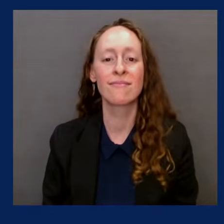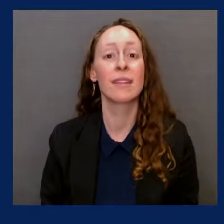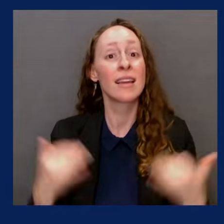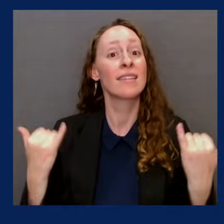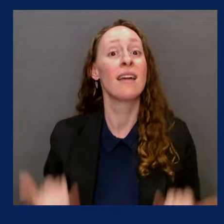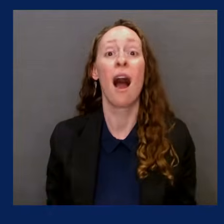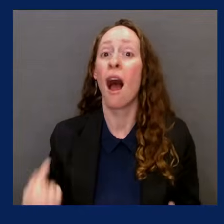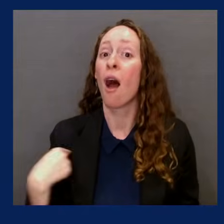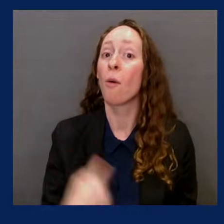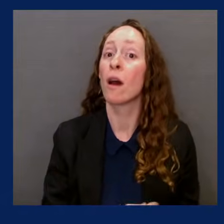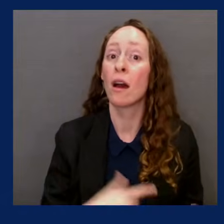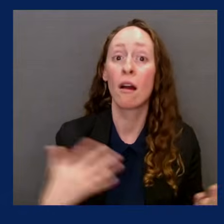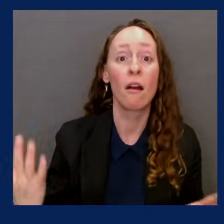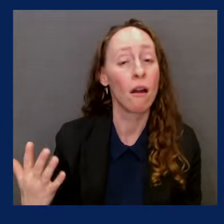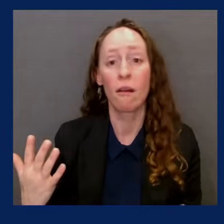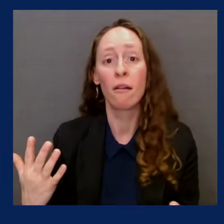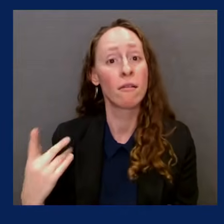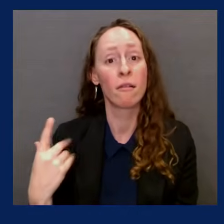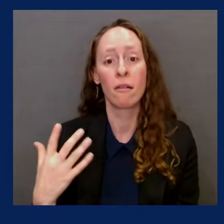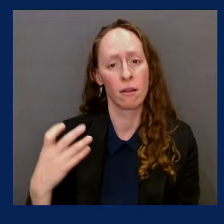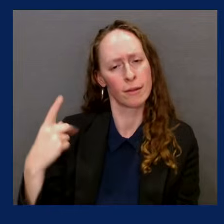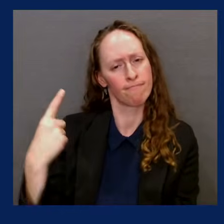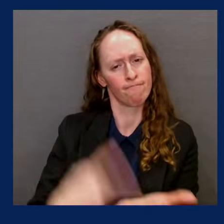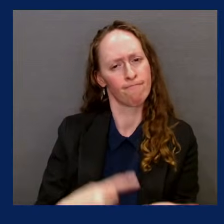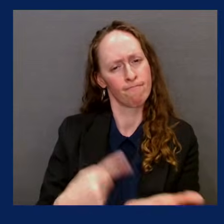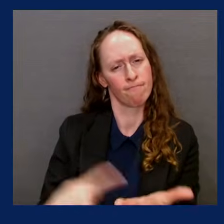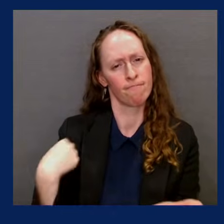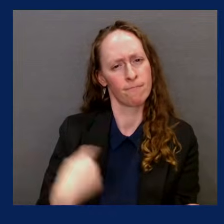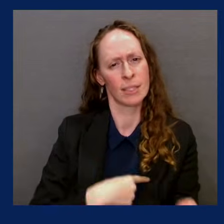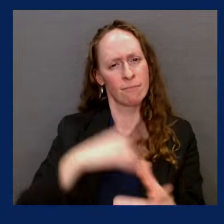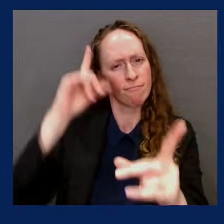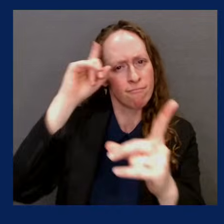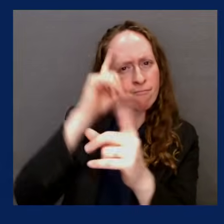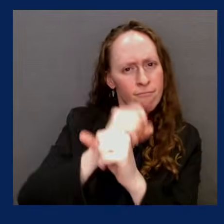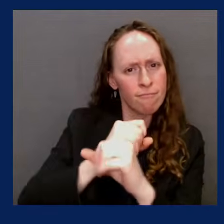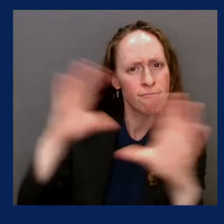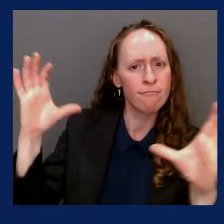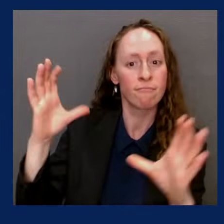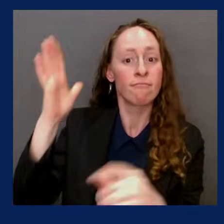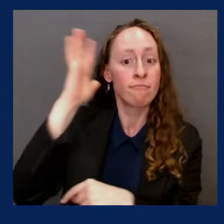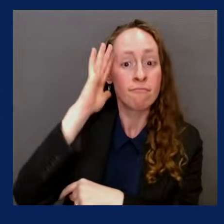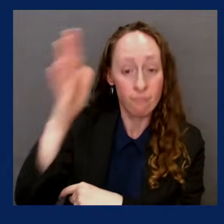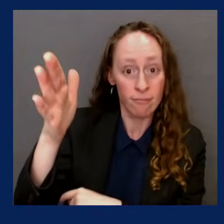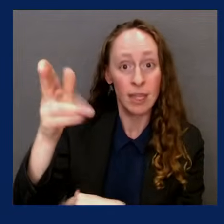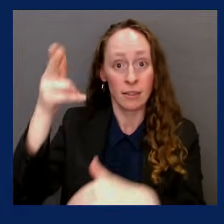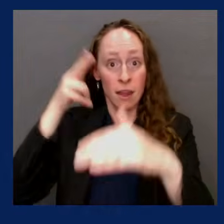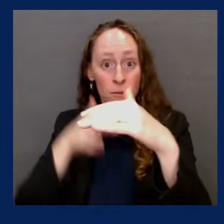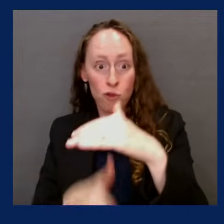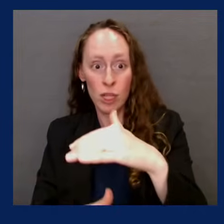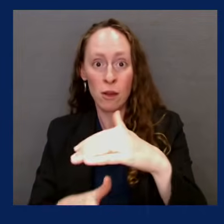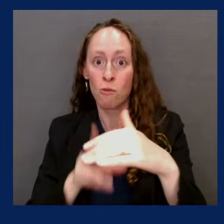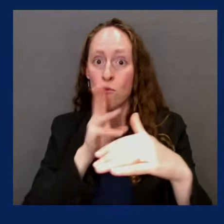conventionally armed submarines, which we announced with Prime Minister Rishi Sunak in March in San Diego.